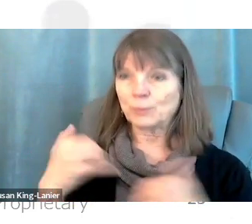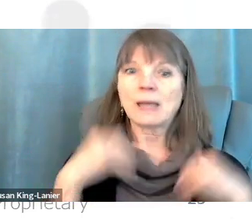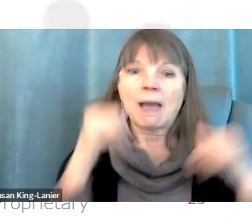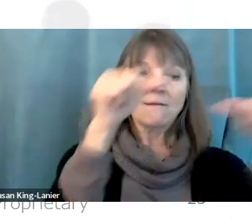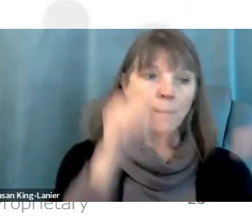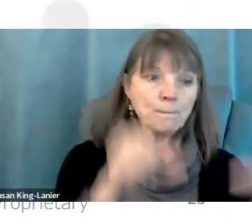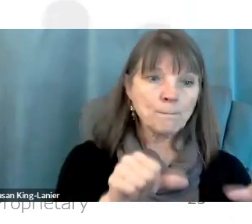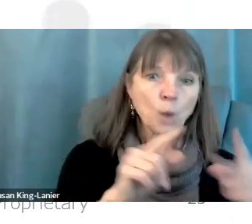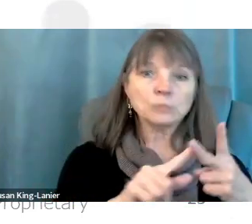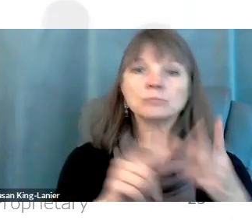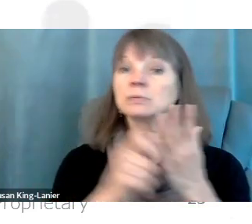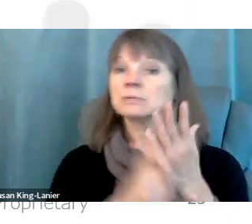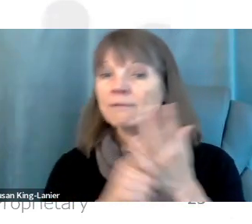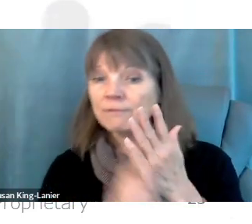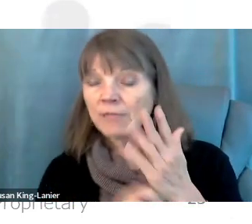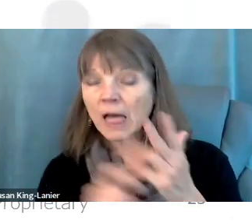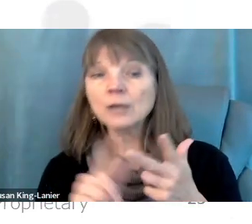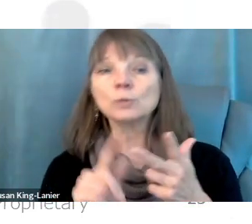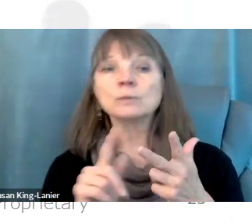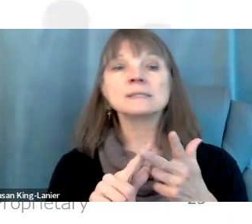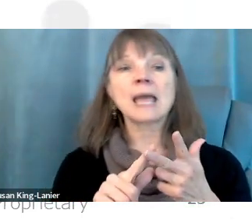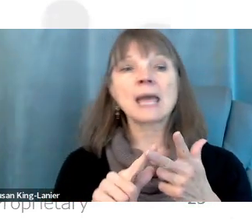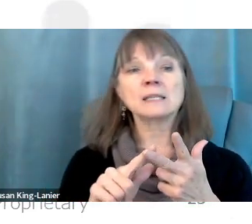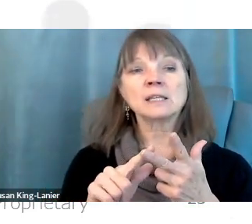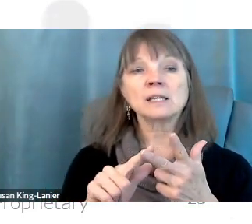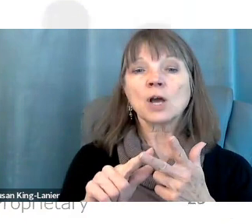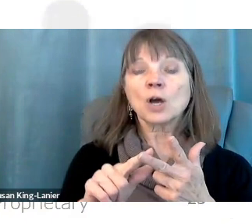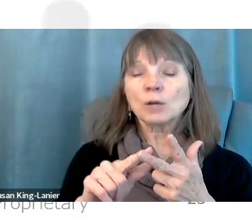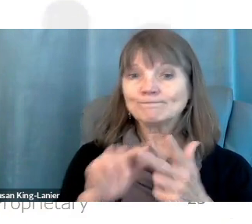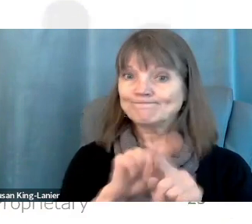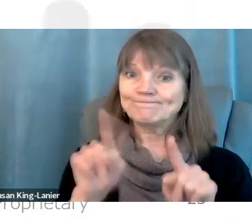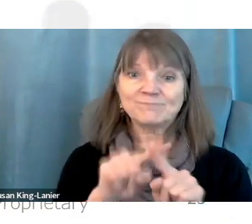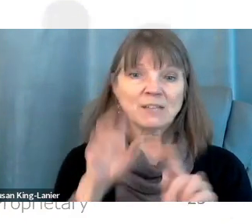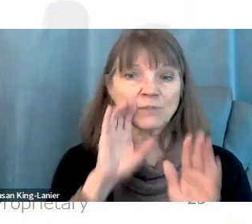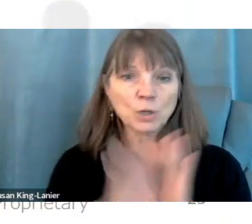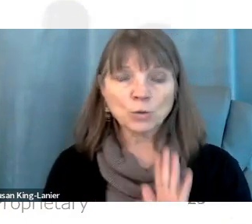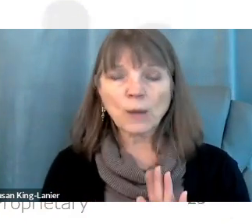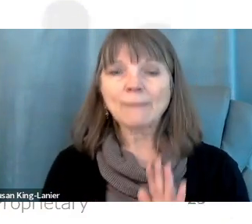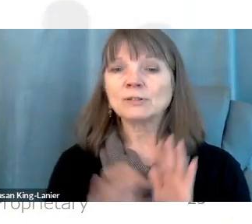we do have posters and Flyers and we have braided graphics and social media content,